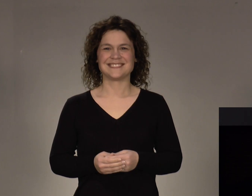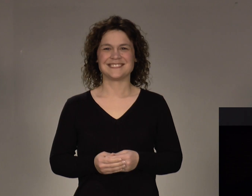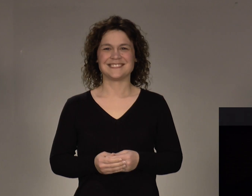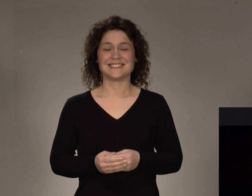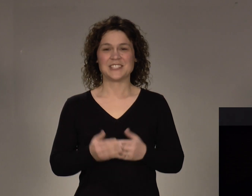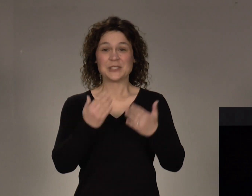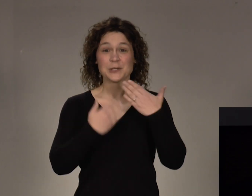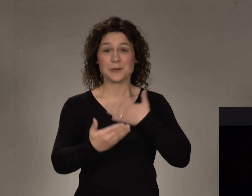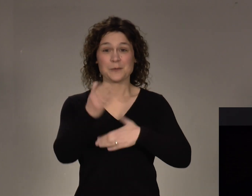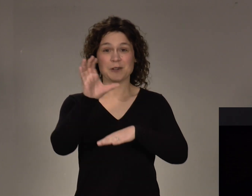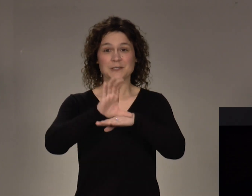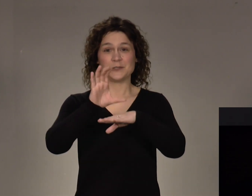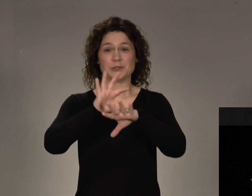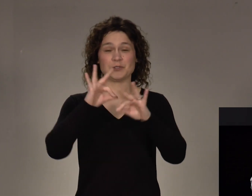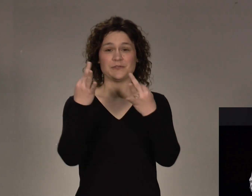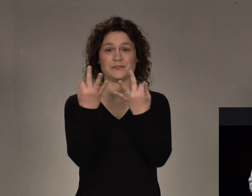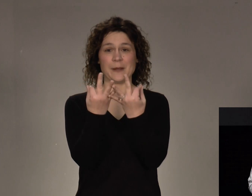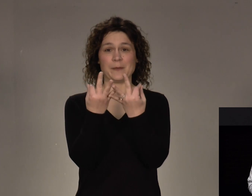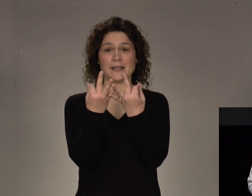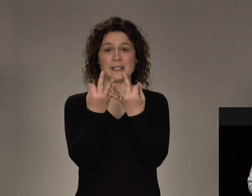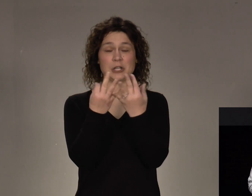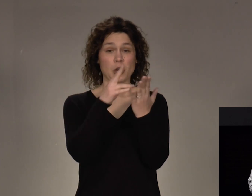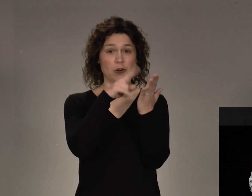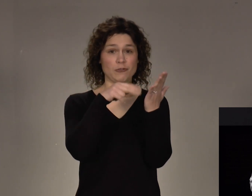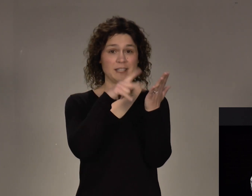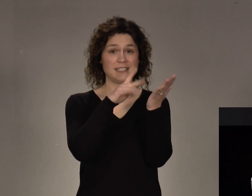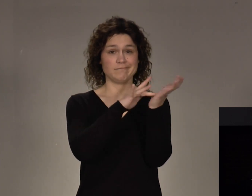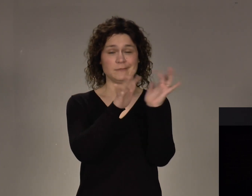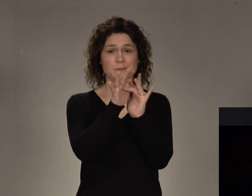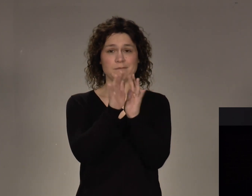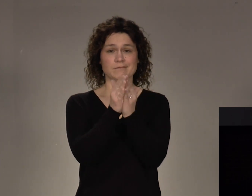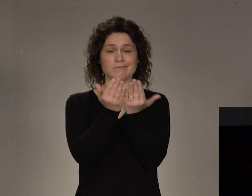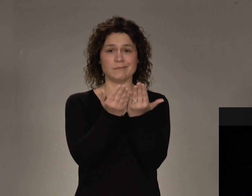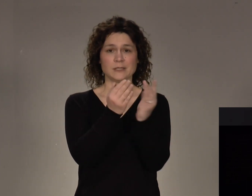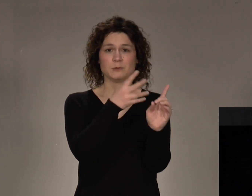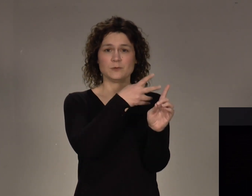Good morning Church Family. Our scripture reading will be taken from Paul's first